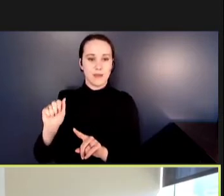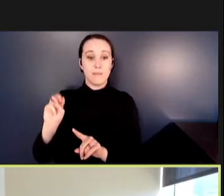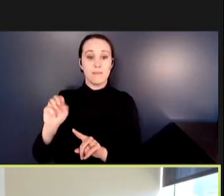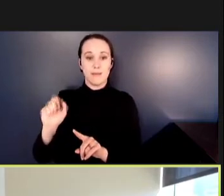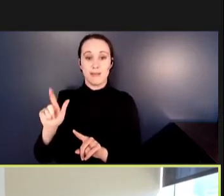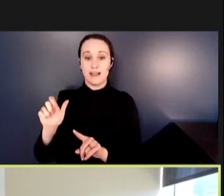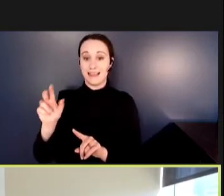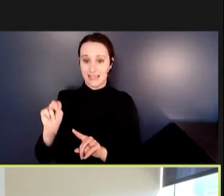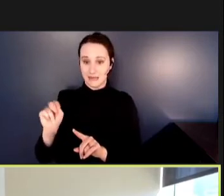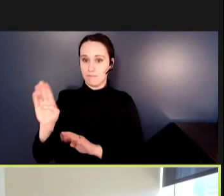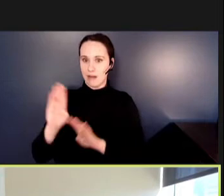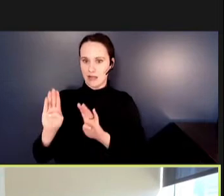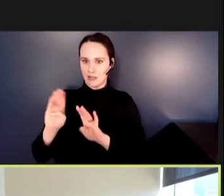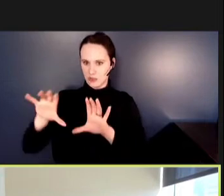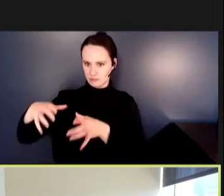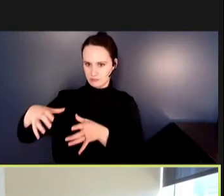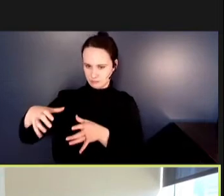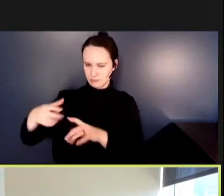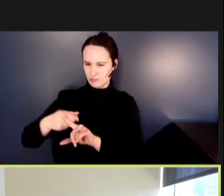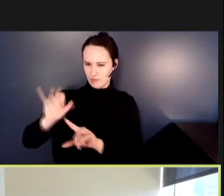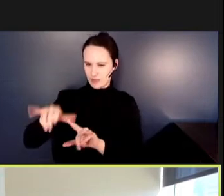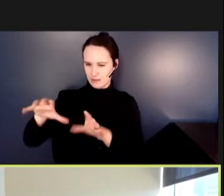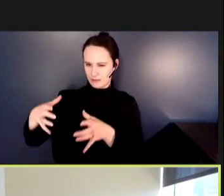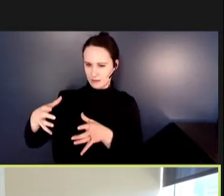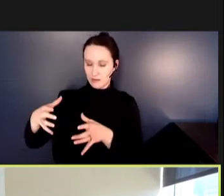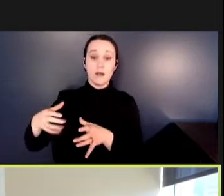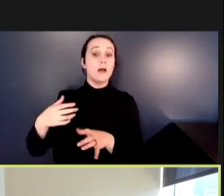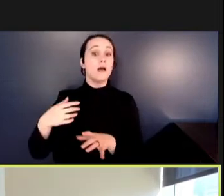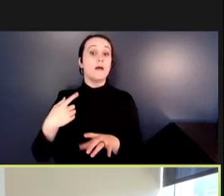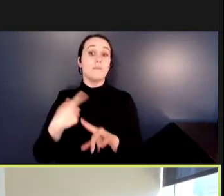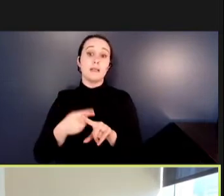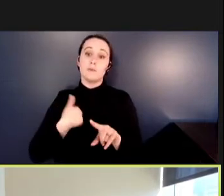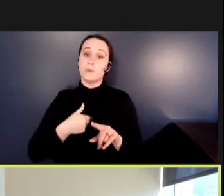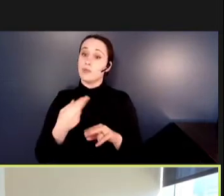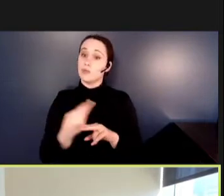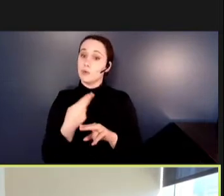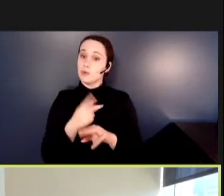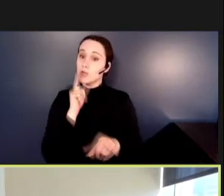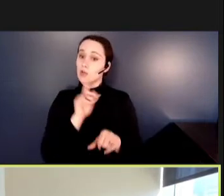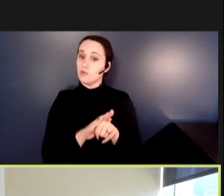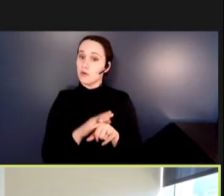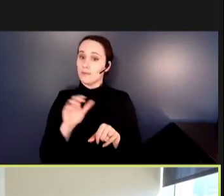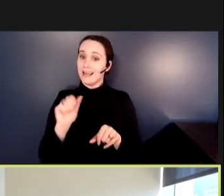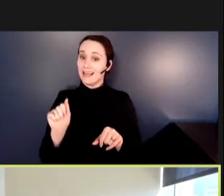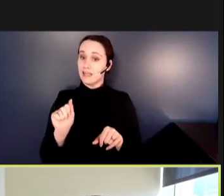we also use conformational antibodies as probes to report on the structure